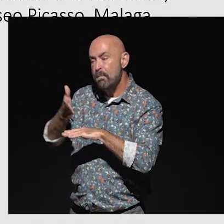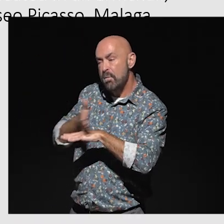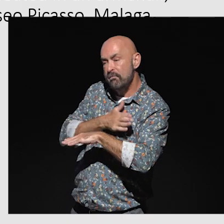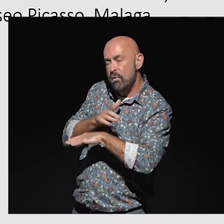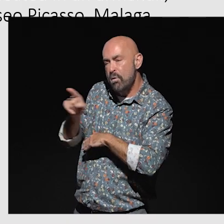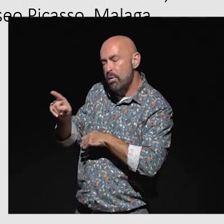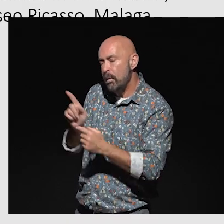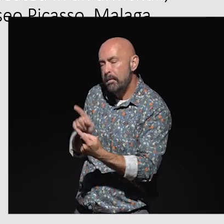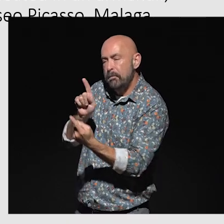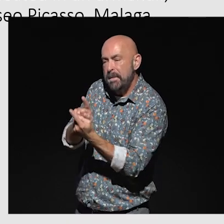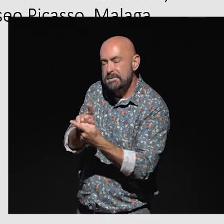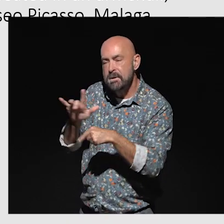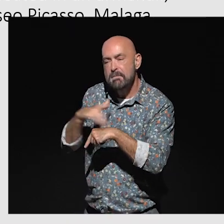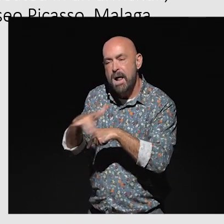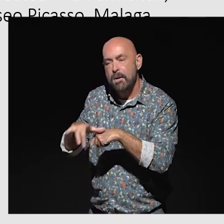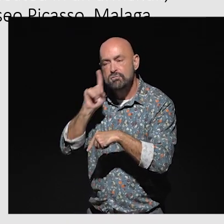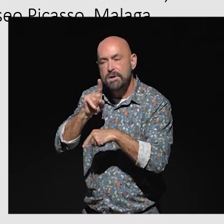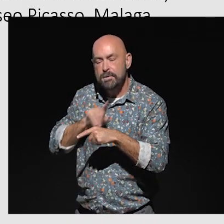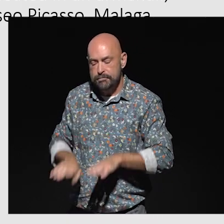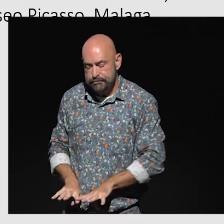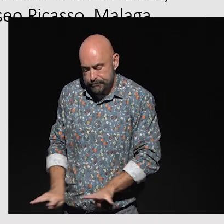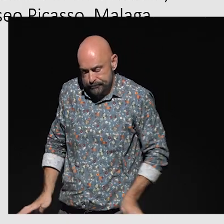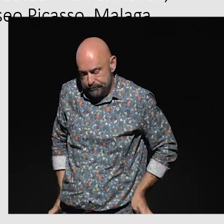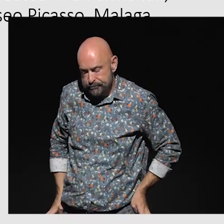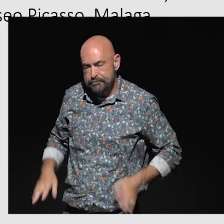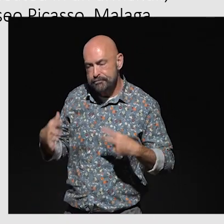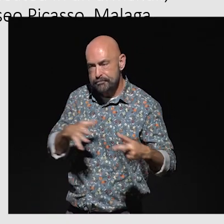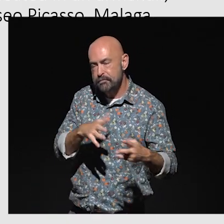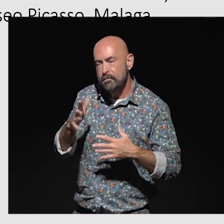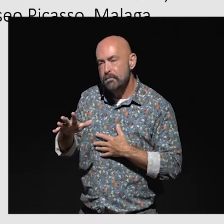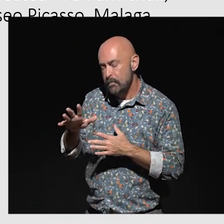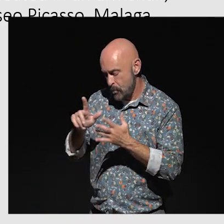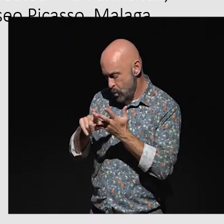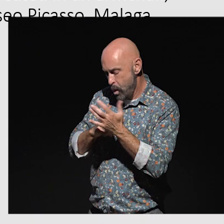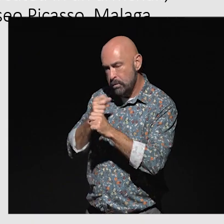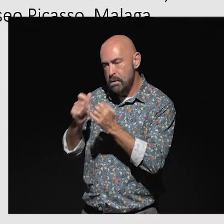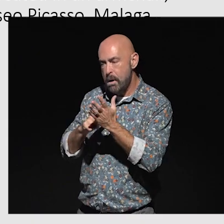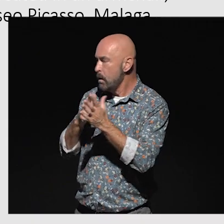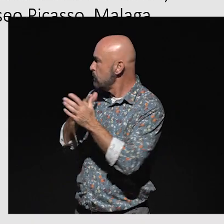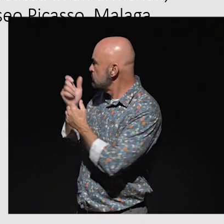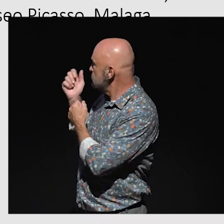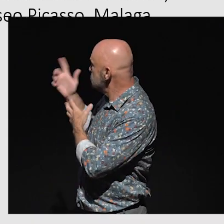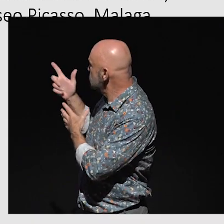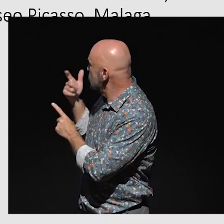meets one of the ballerinas of the Ballets Russes, Olga Khoklova, not herself Russian,